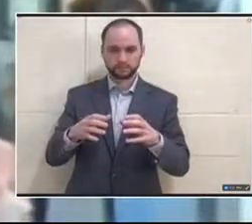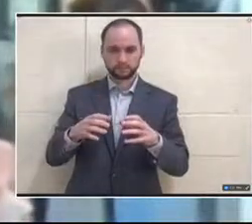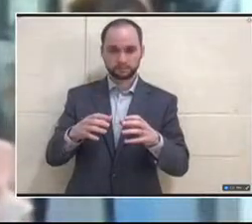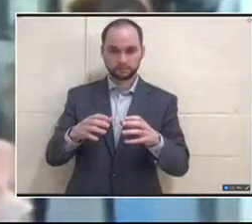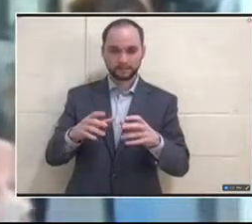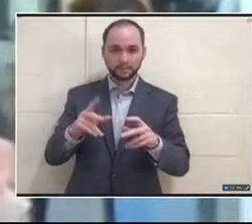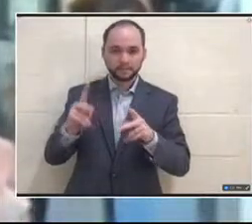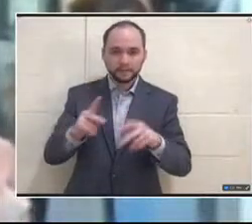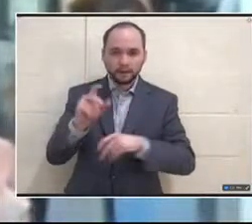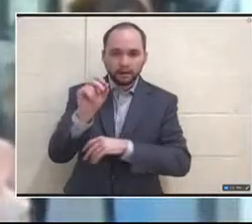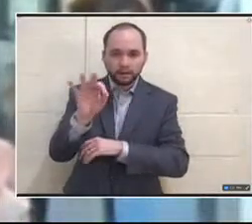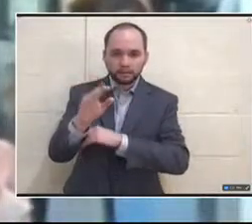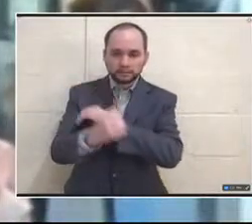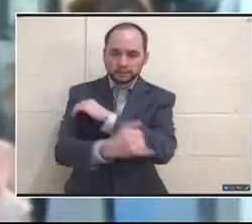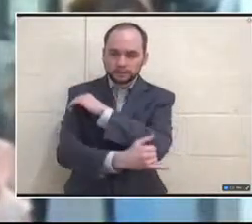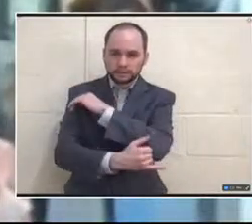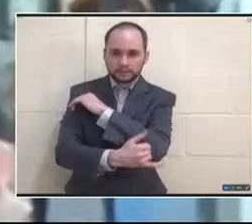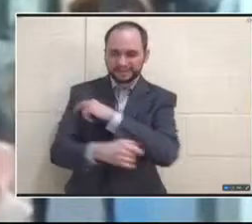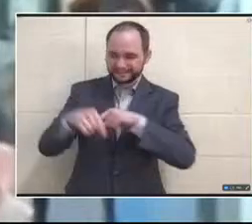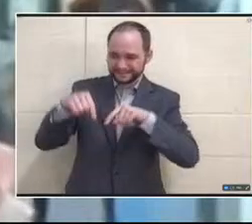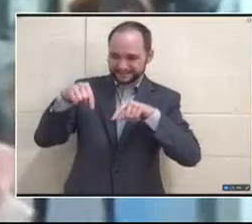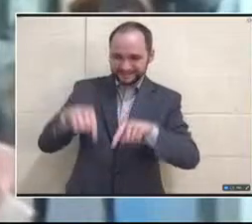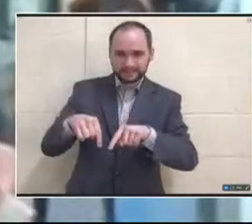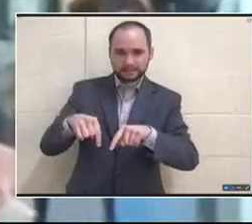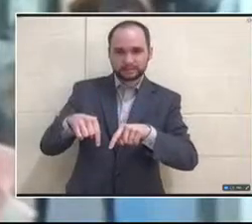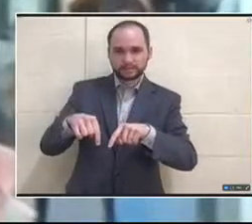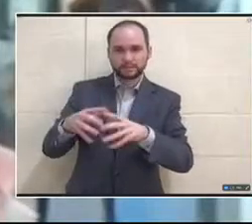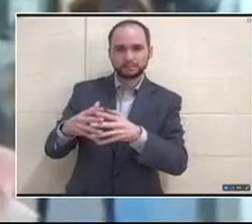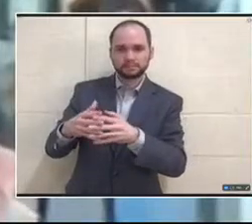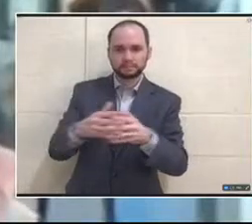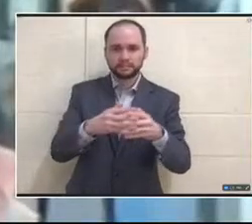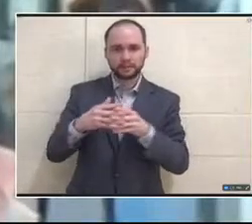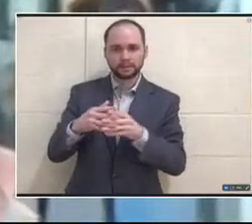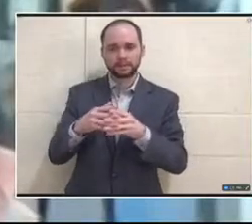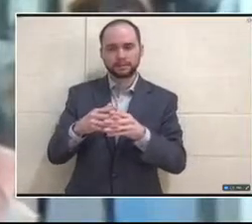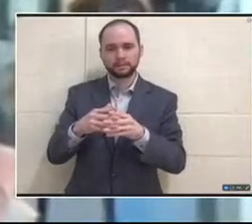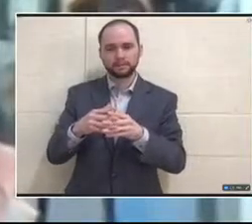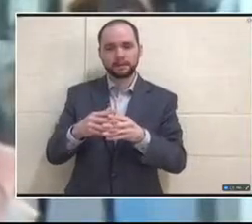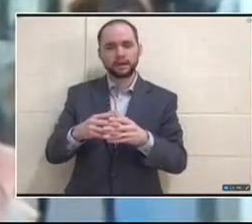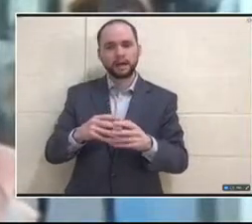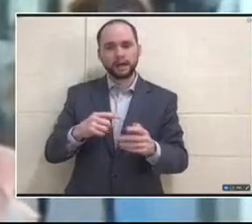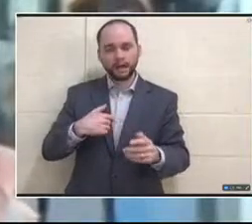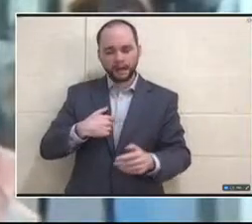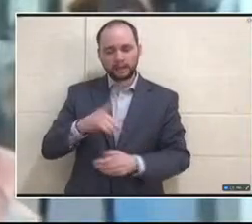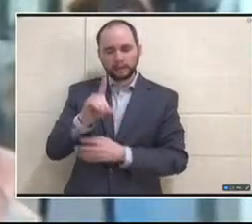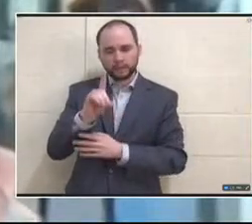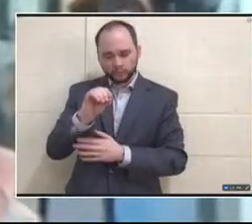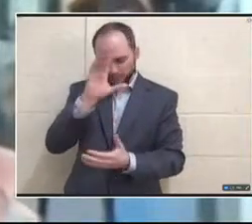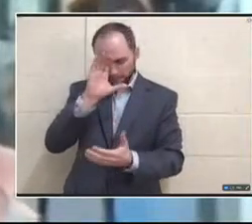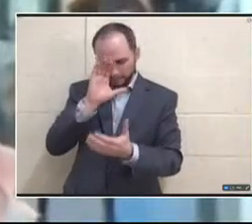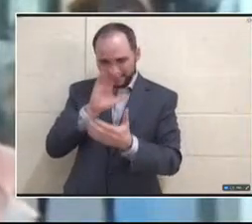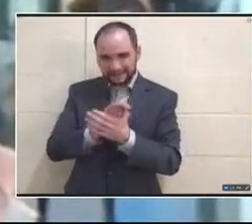that one day that is what the belief will be. That is what the thought will be.